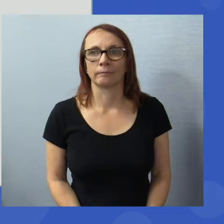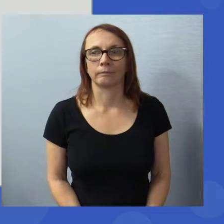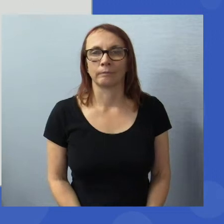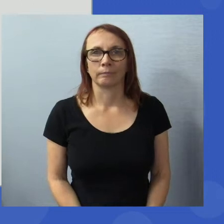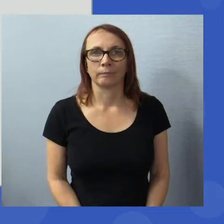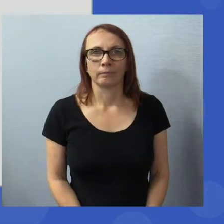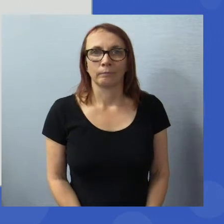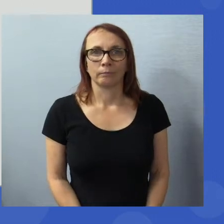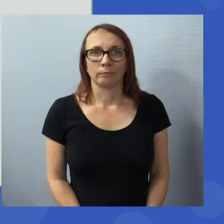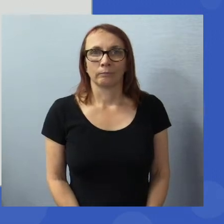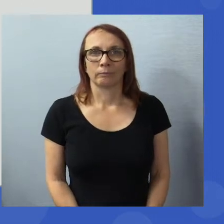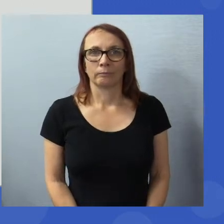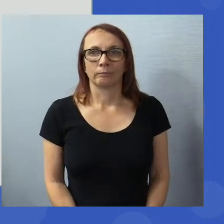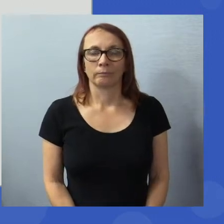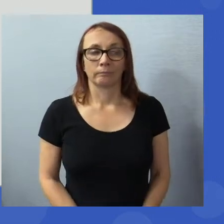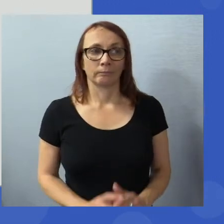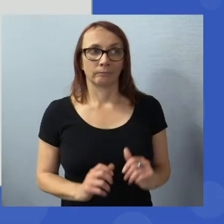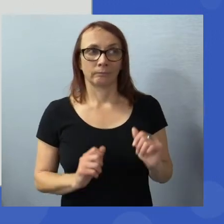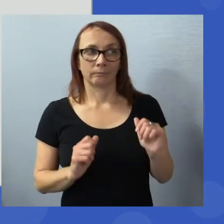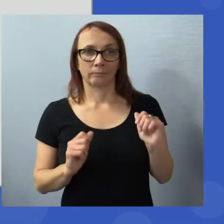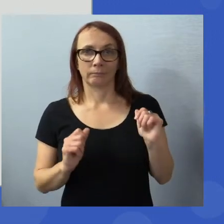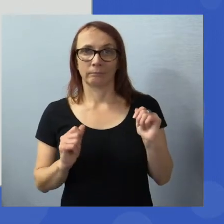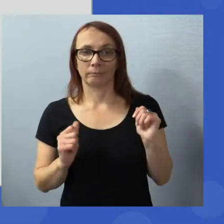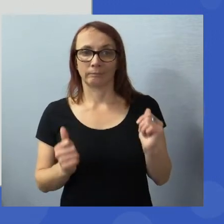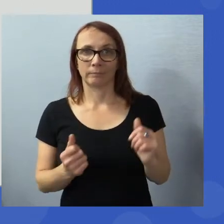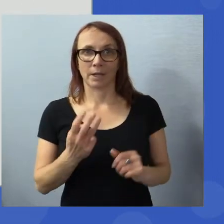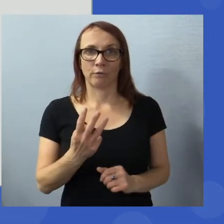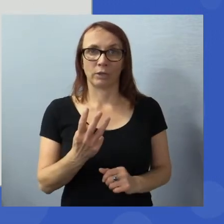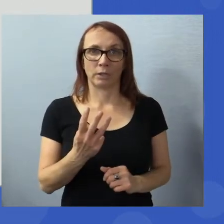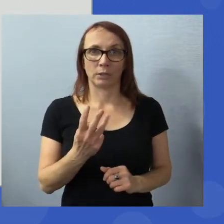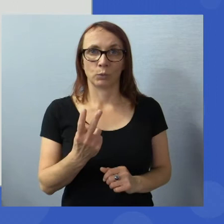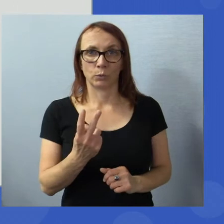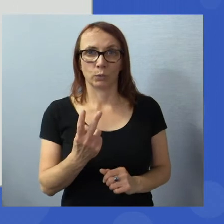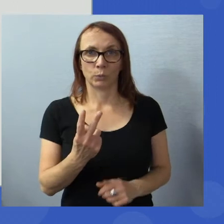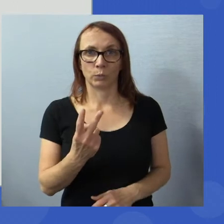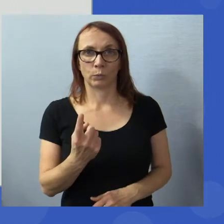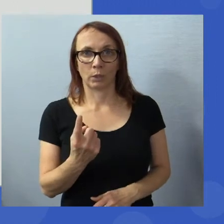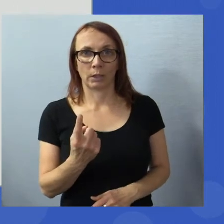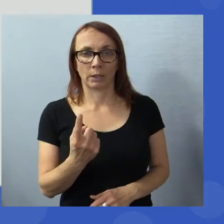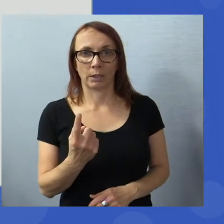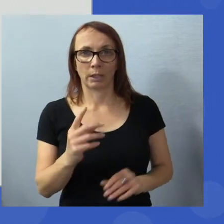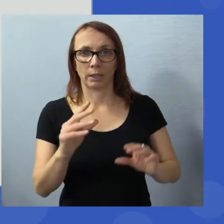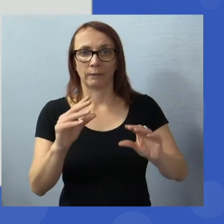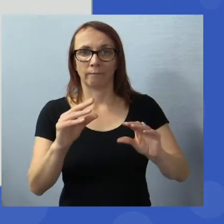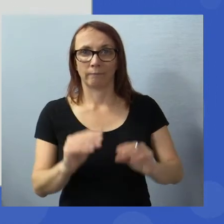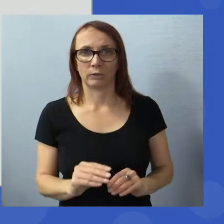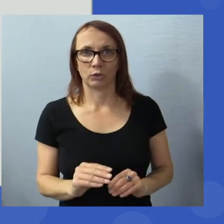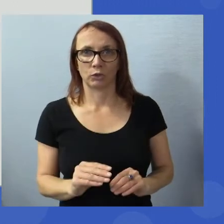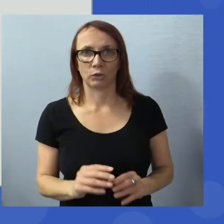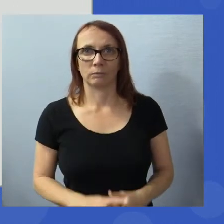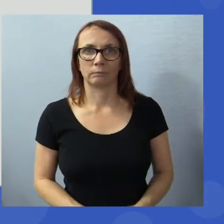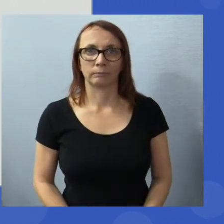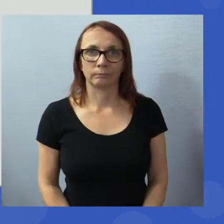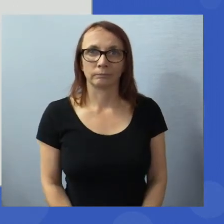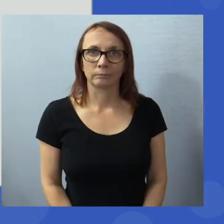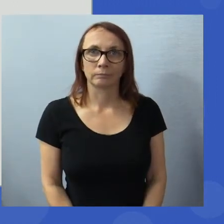okay final votes coming in three two one go